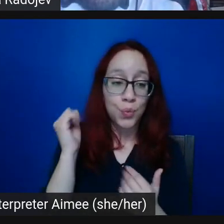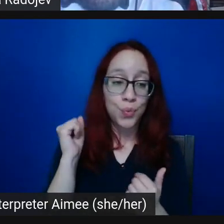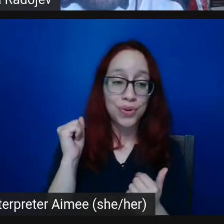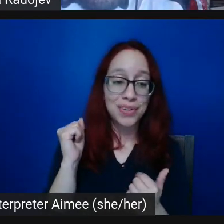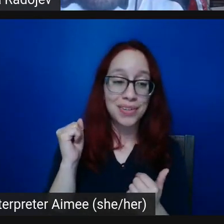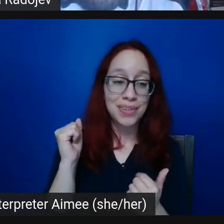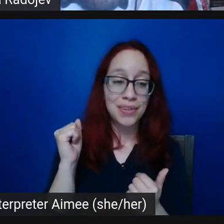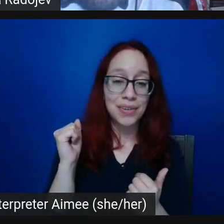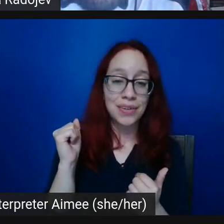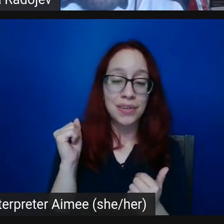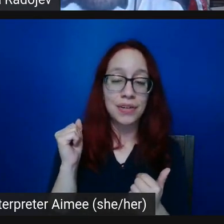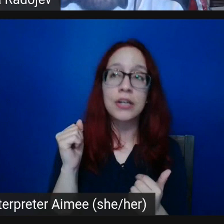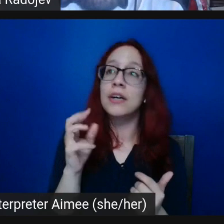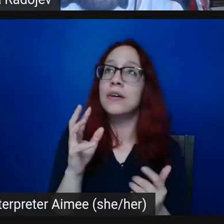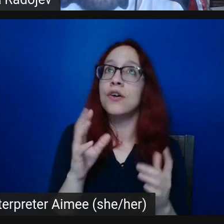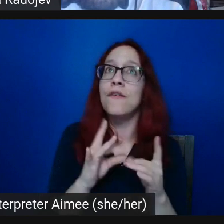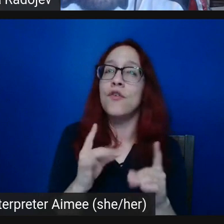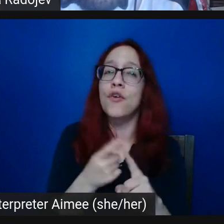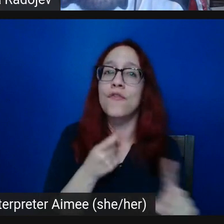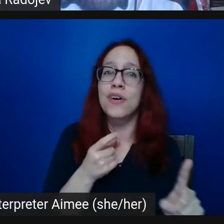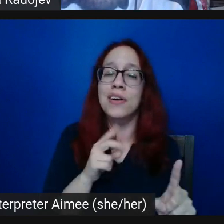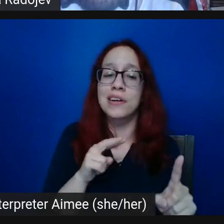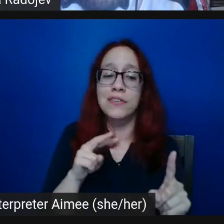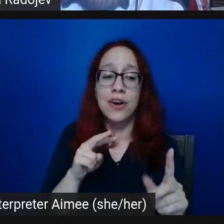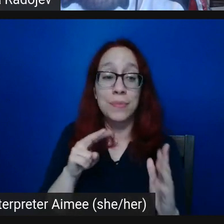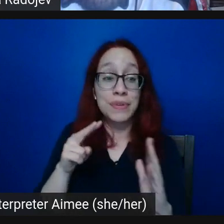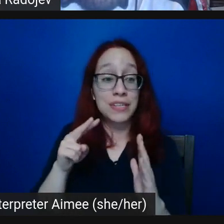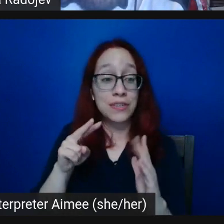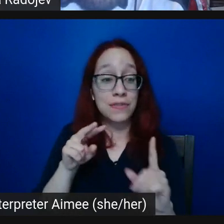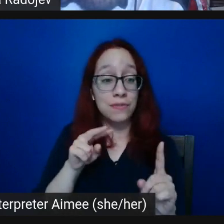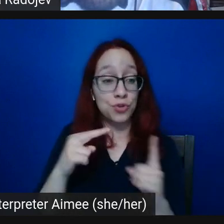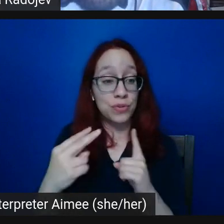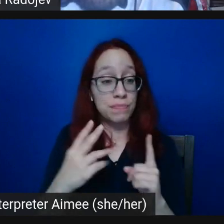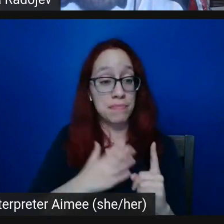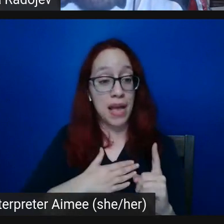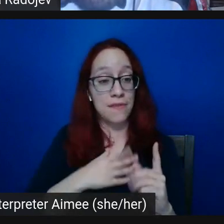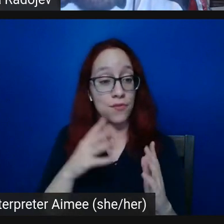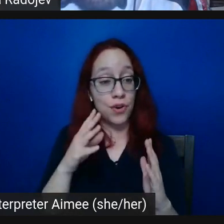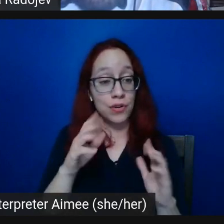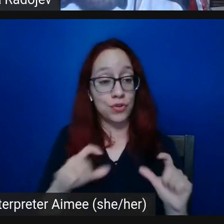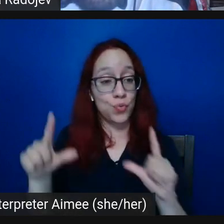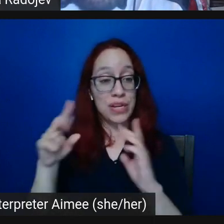I'm talking from a screen reader user perspective. Headings are very important.